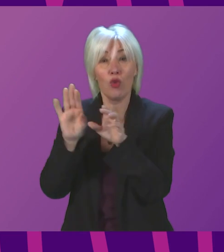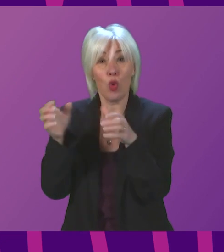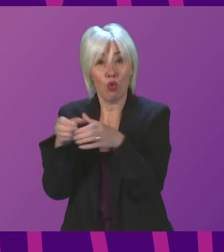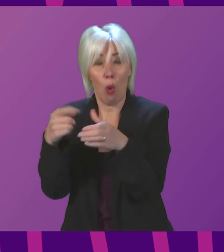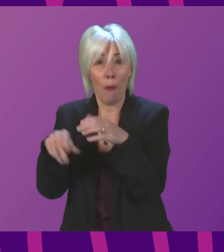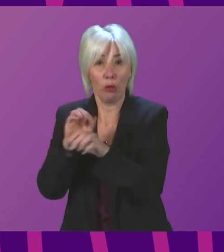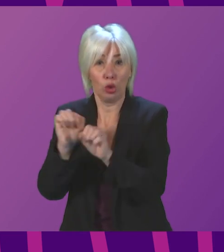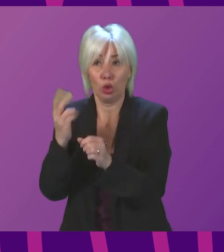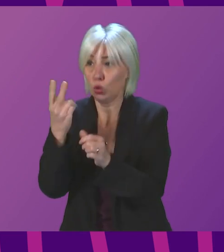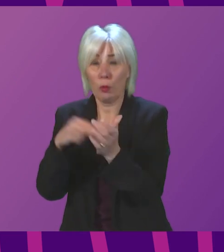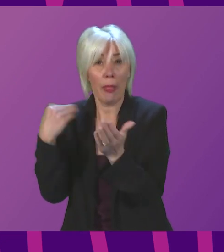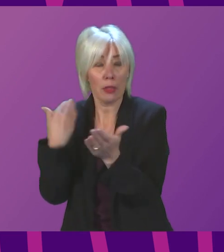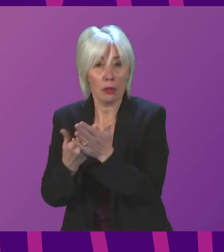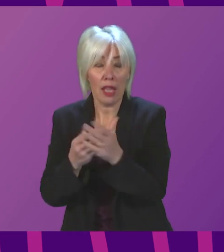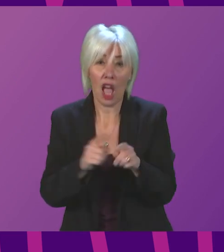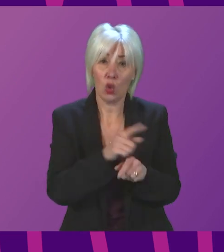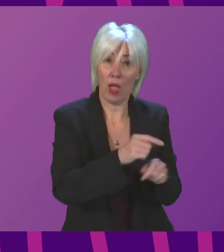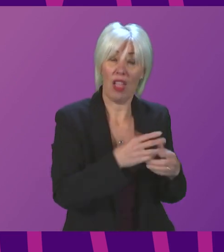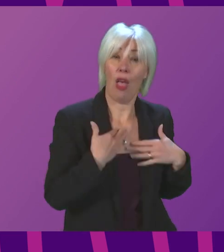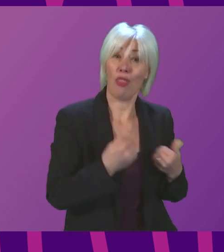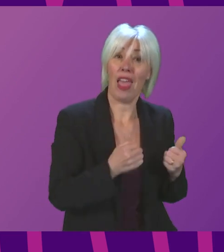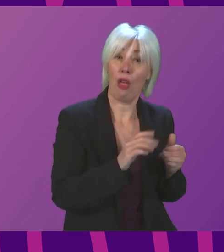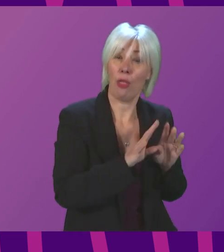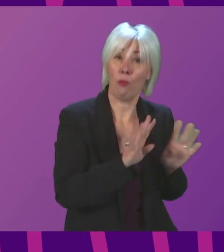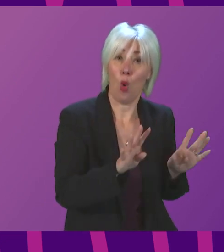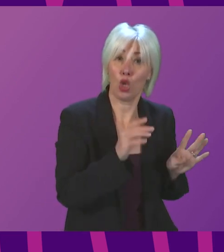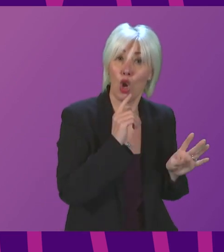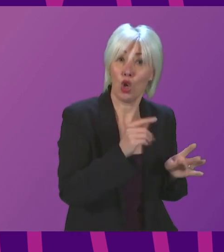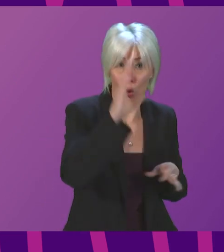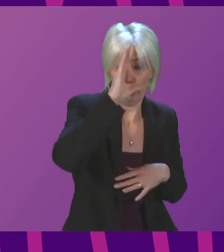health board is still not reporting deadly infections in the hospital.